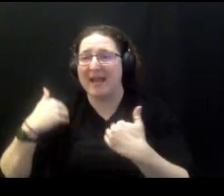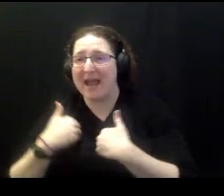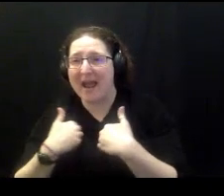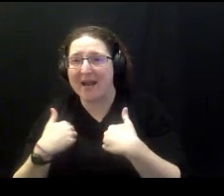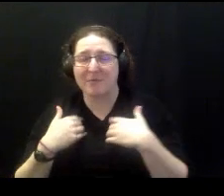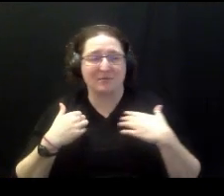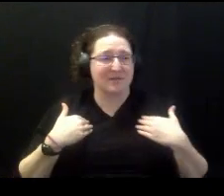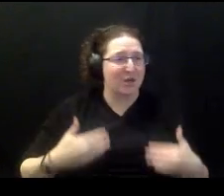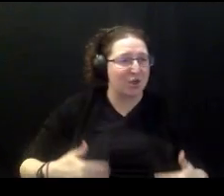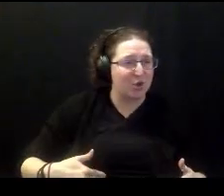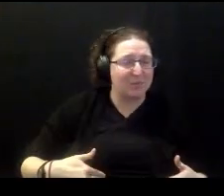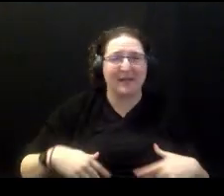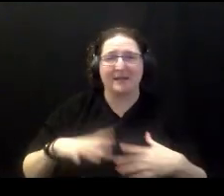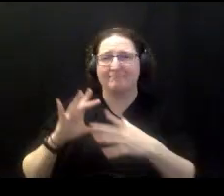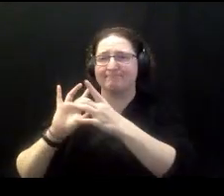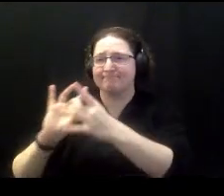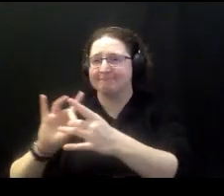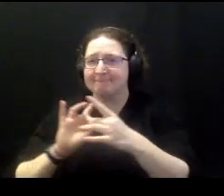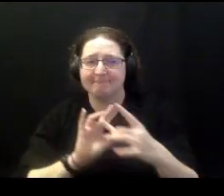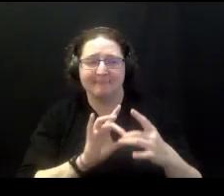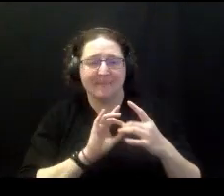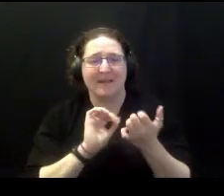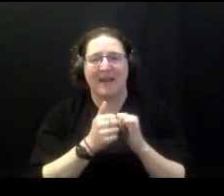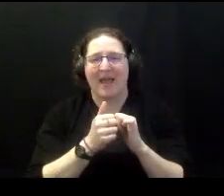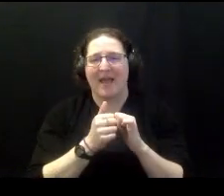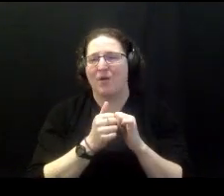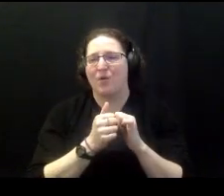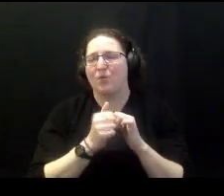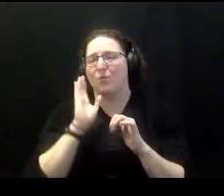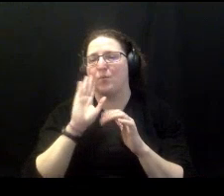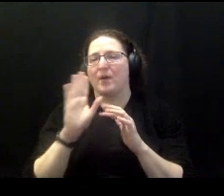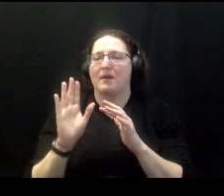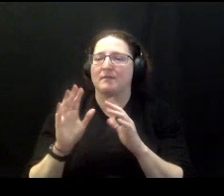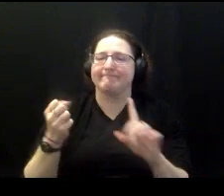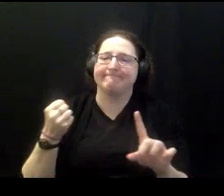and the cascading impacts that could occur related to public health if the environment